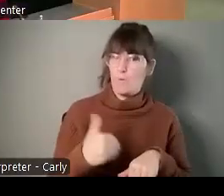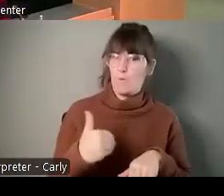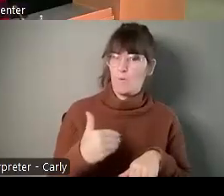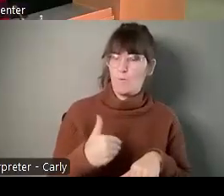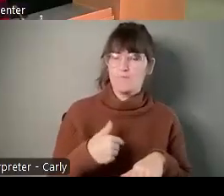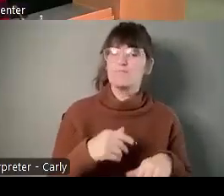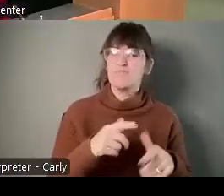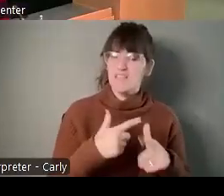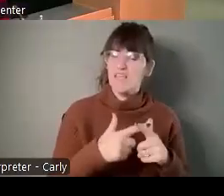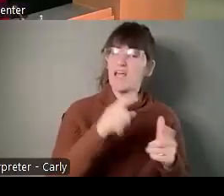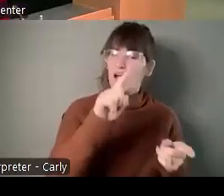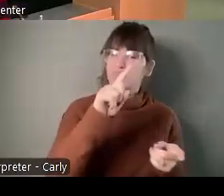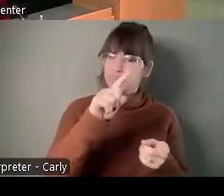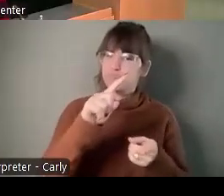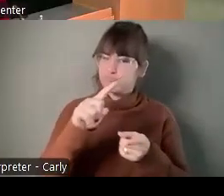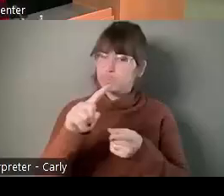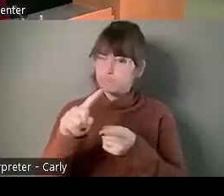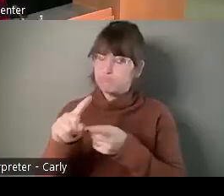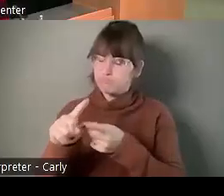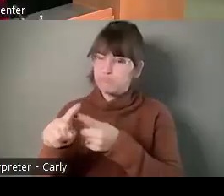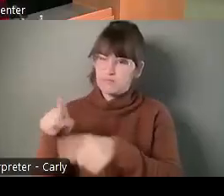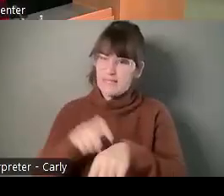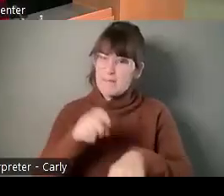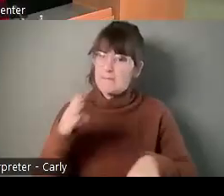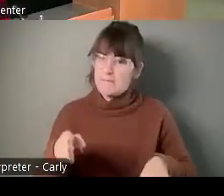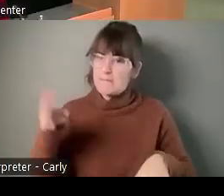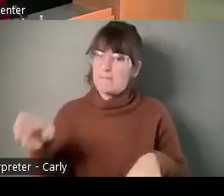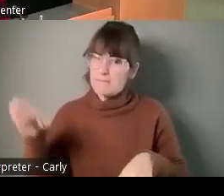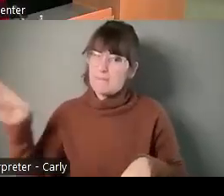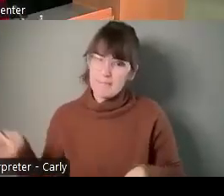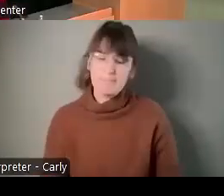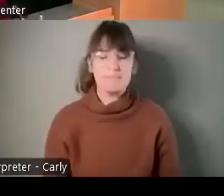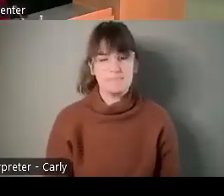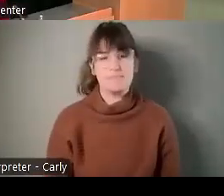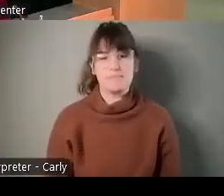sort of slowly wean off and we give them some warnings. And so to make it easier on our staff,